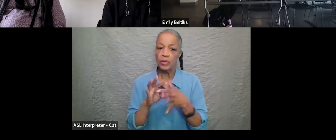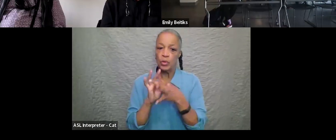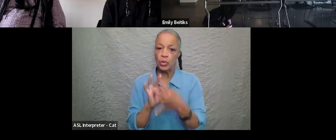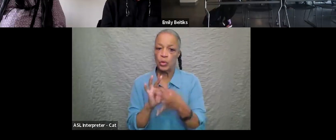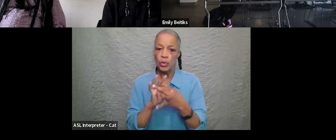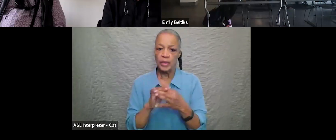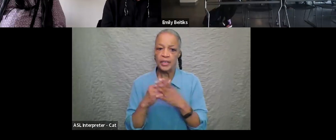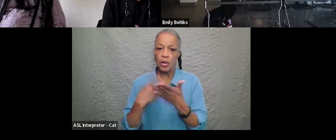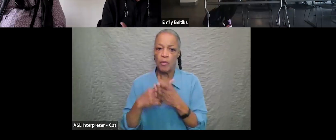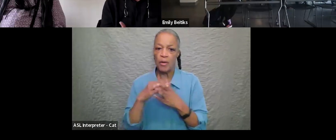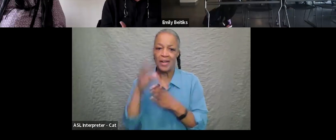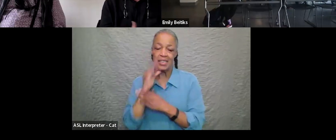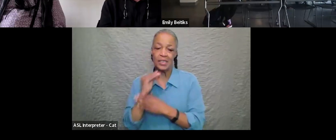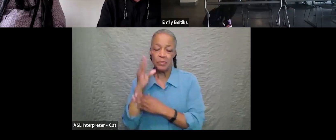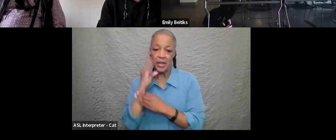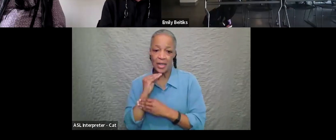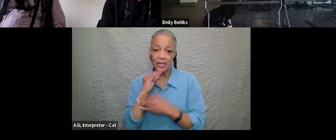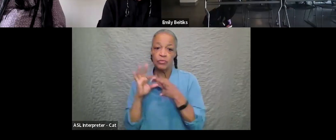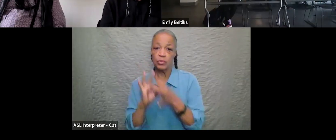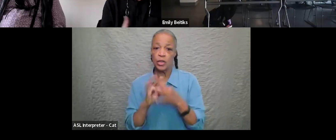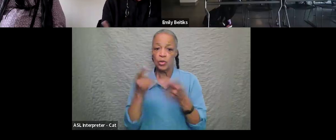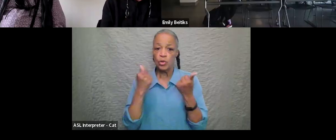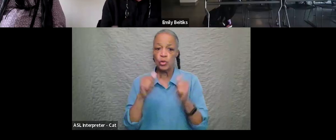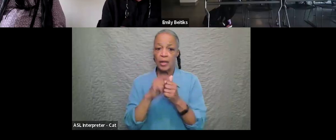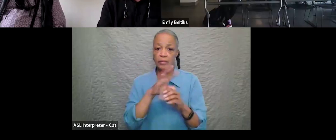at the University of Minnesota, where I work.